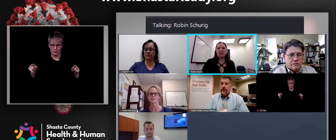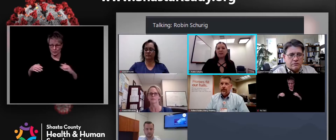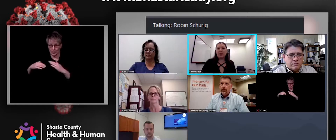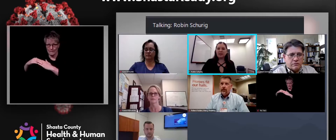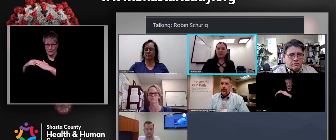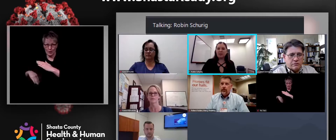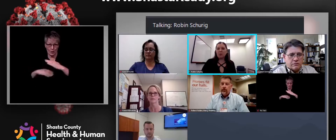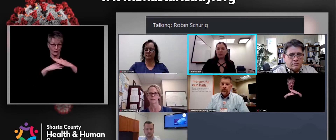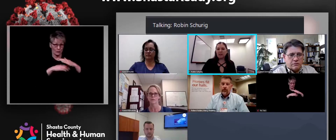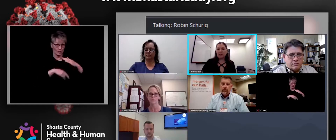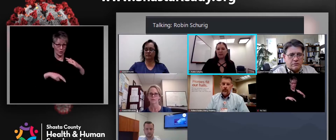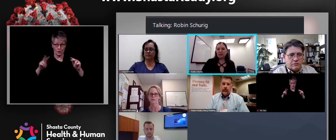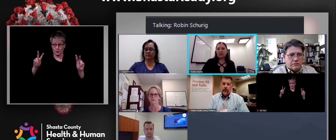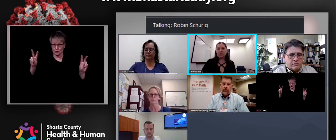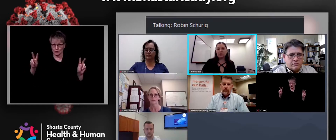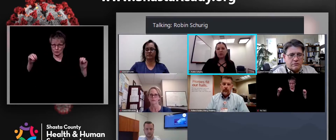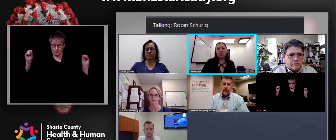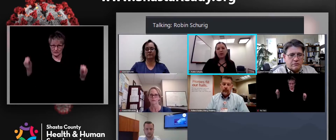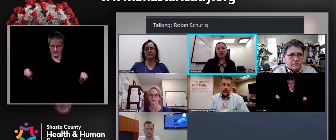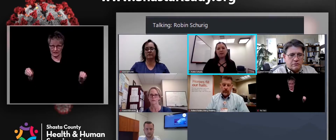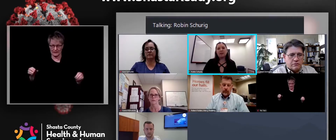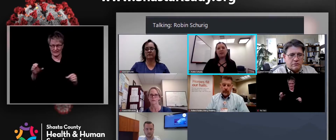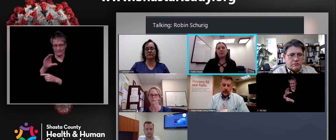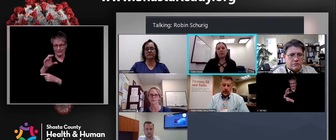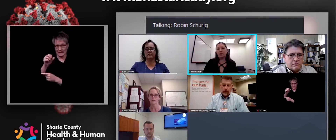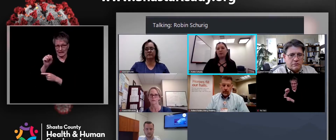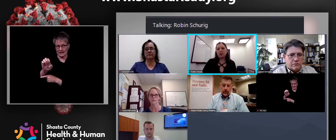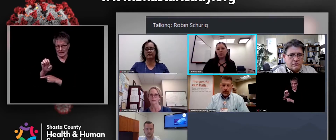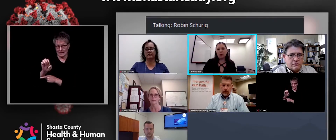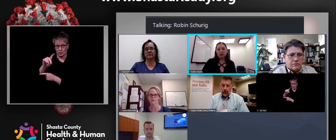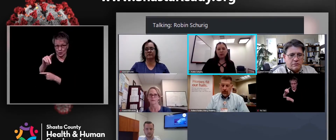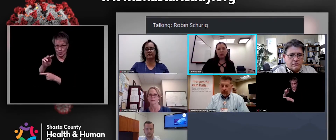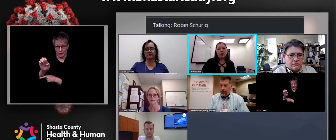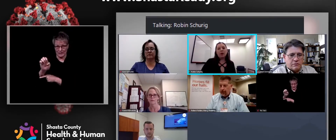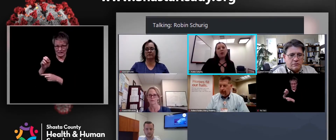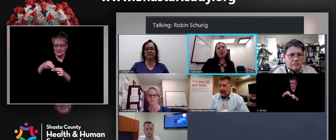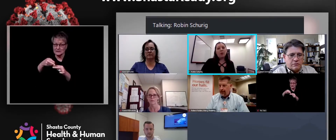rate stays about the same or decreases for two weeks, then we'll move to the orange,